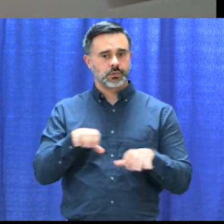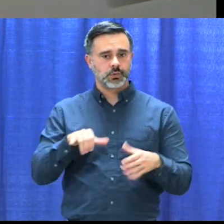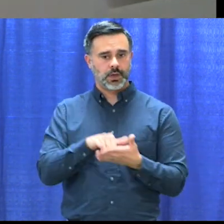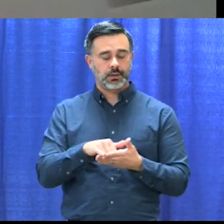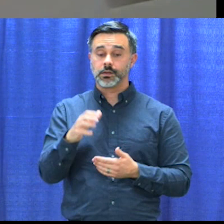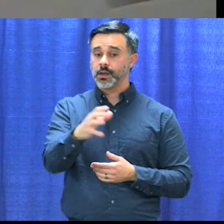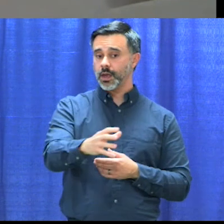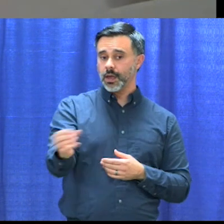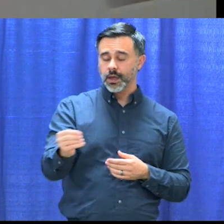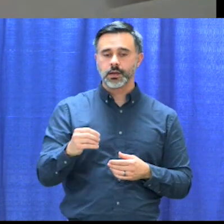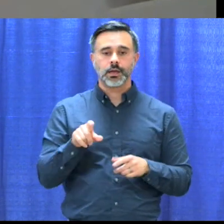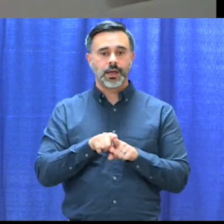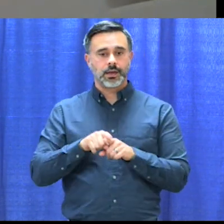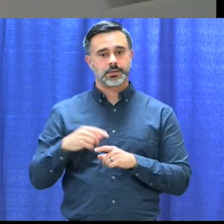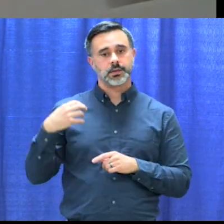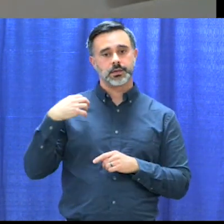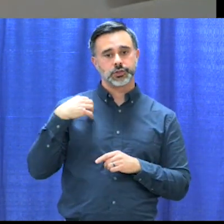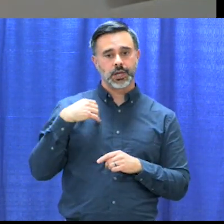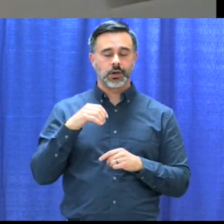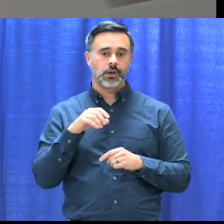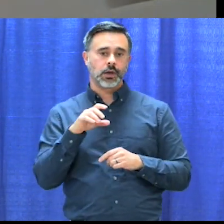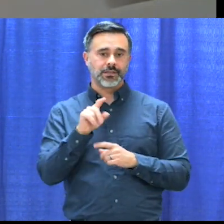Also I'd like to say that as chair revenue and tax committee, I have seen a number of